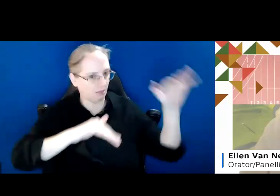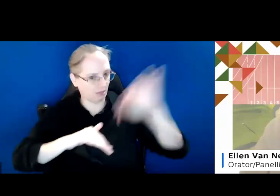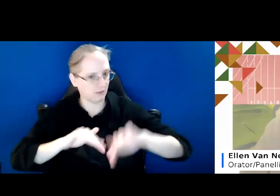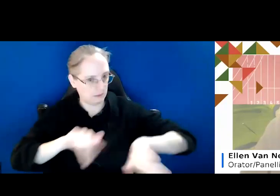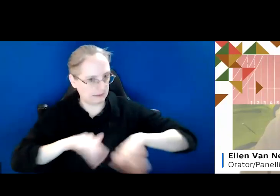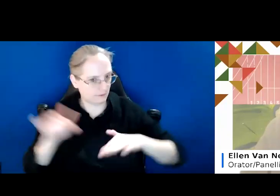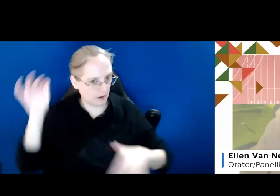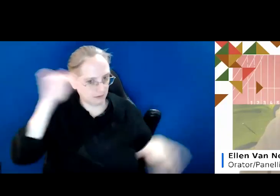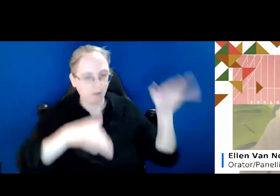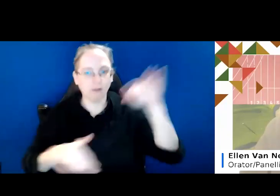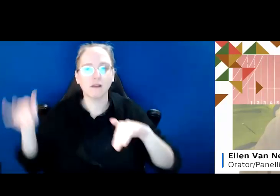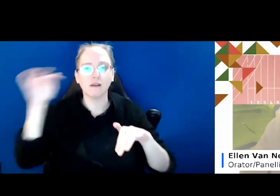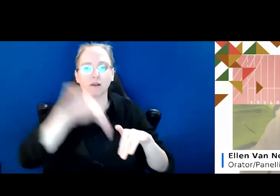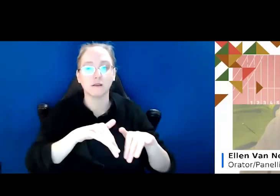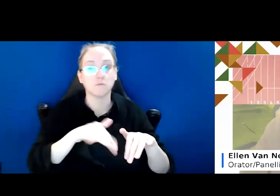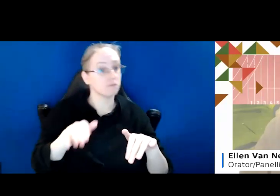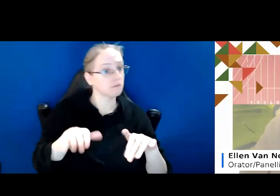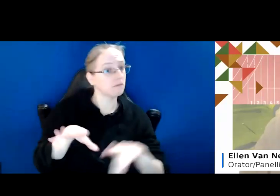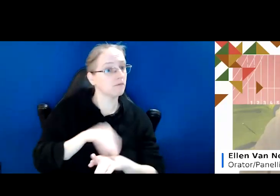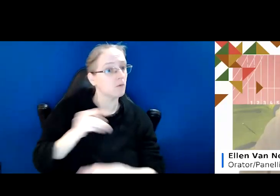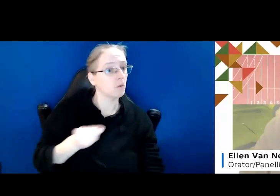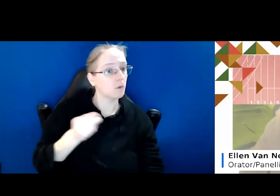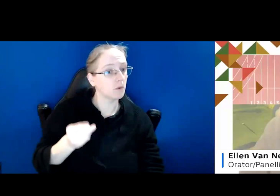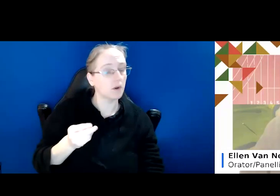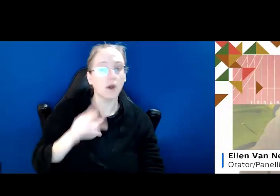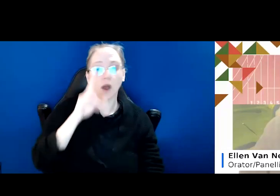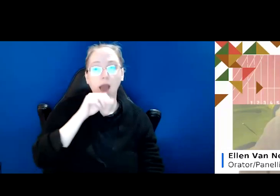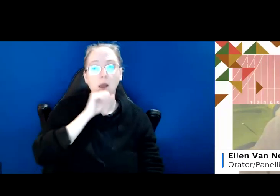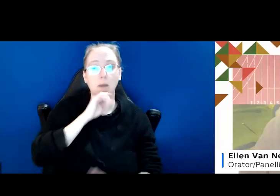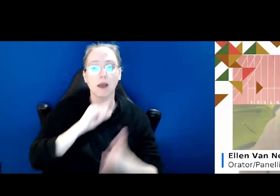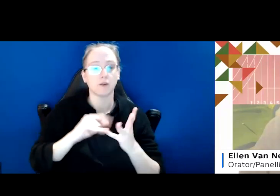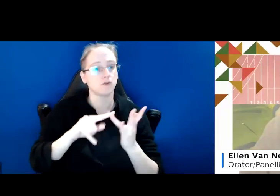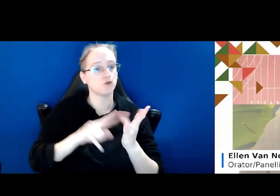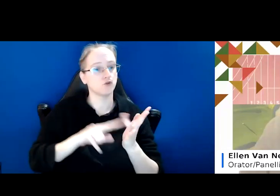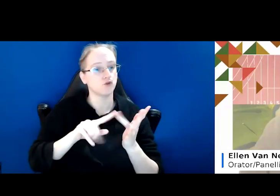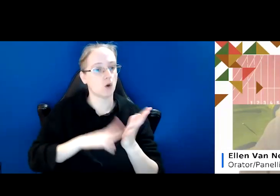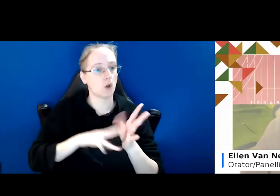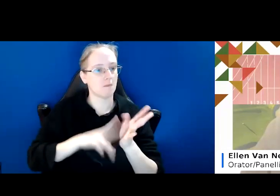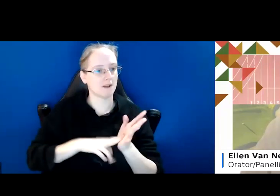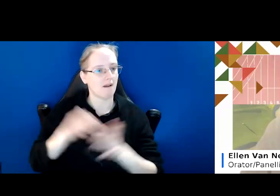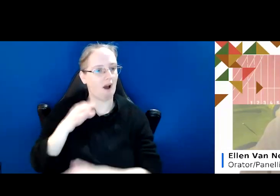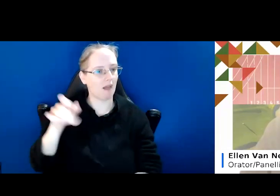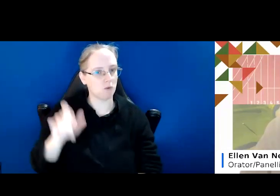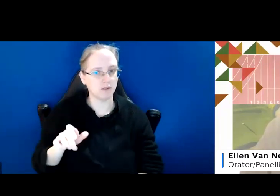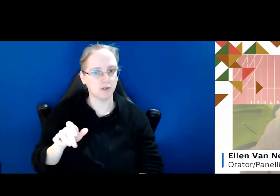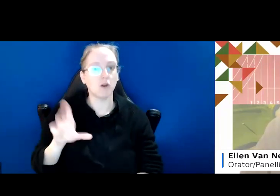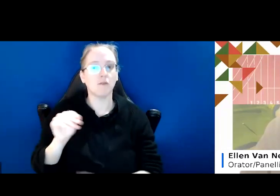a young Solomon Islander by the name of Alec Wickman, living in Sydney,